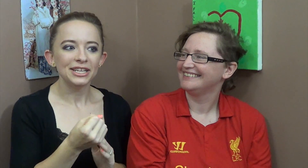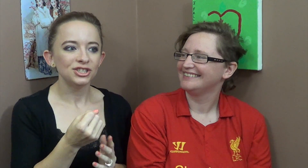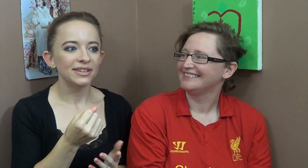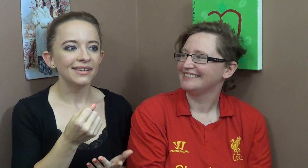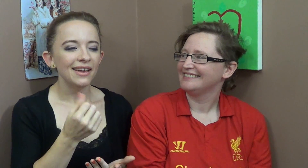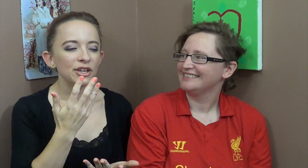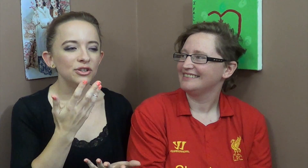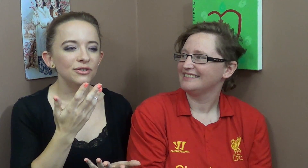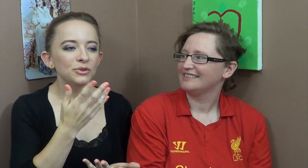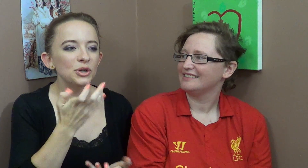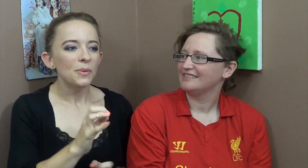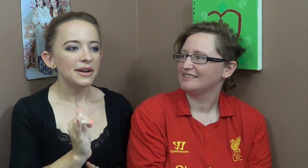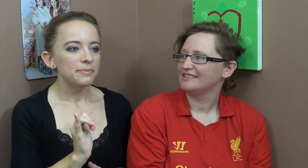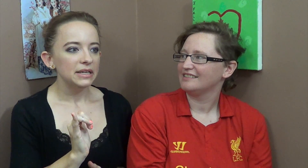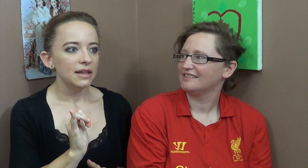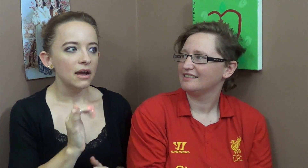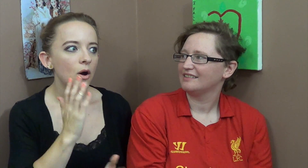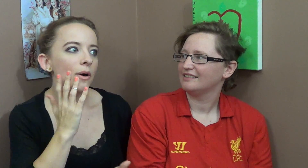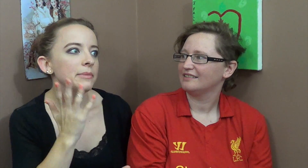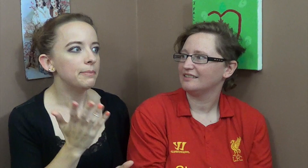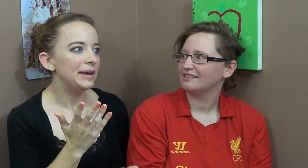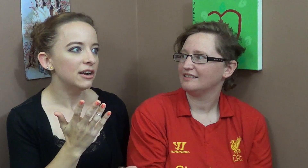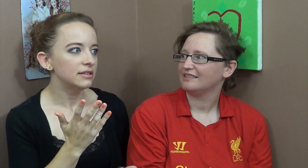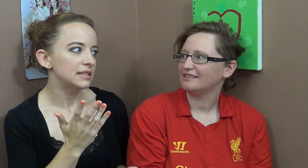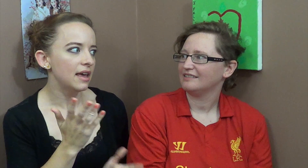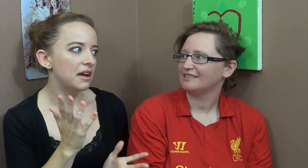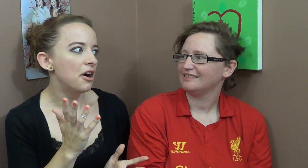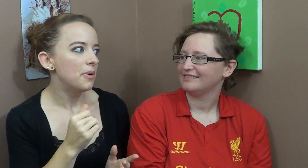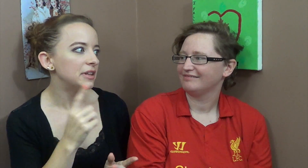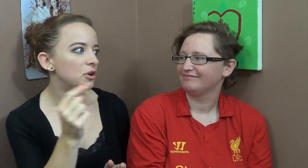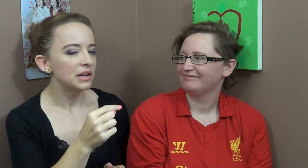you don't want to be like... oh I'm embarrassed like